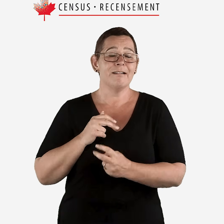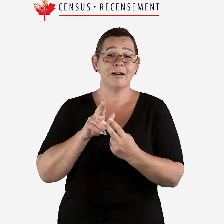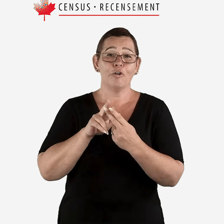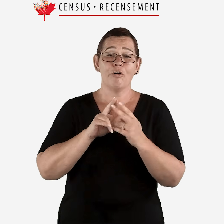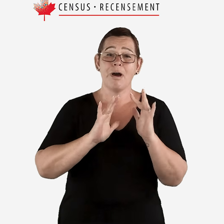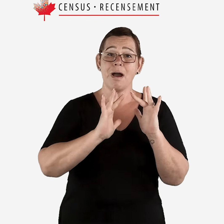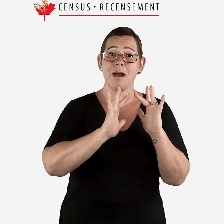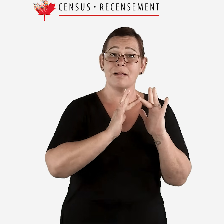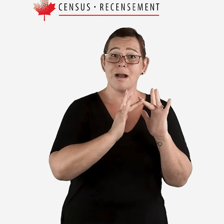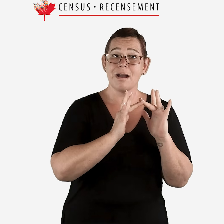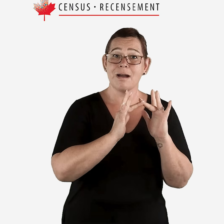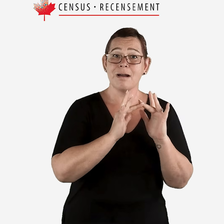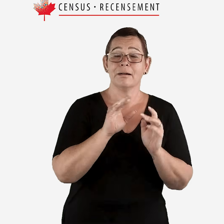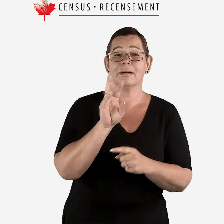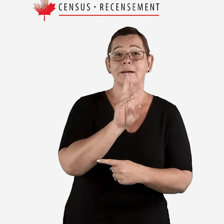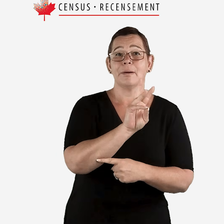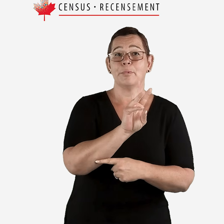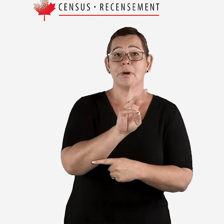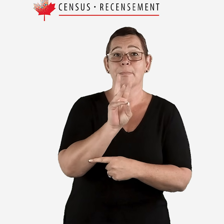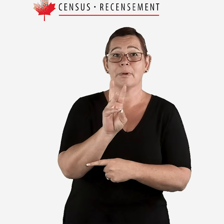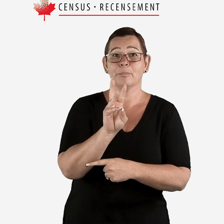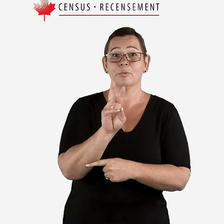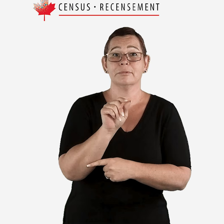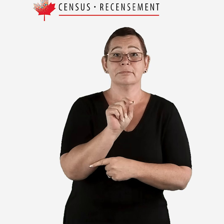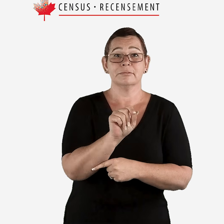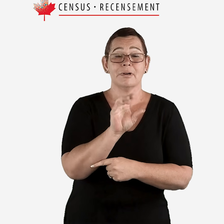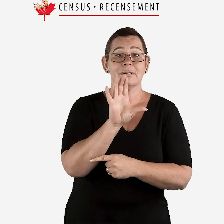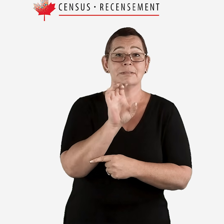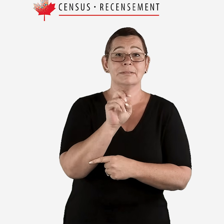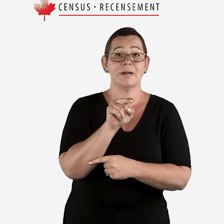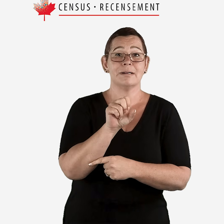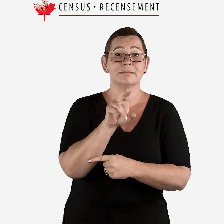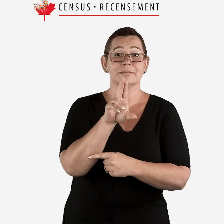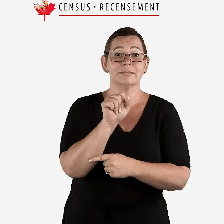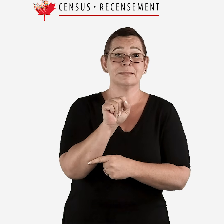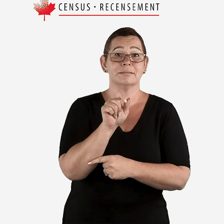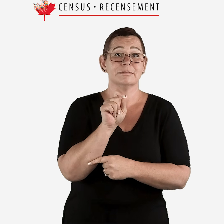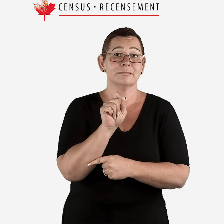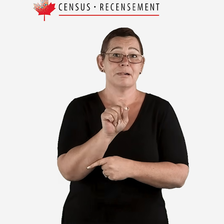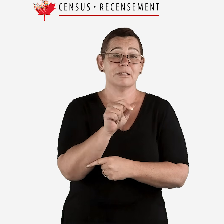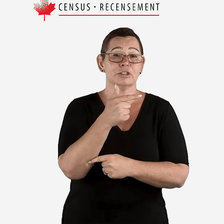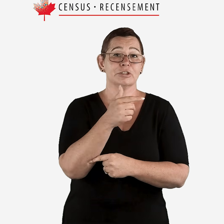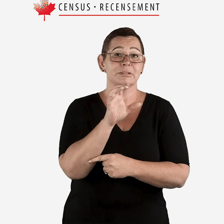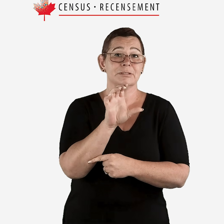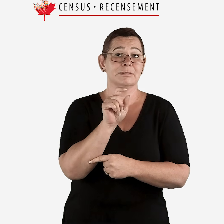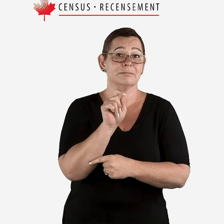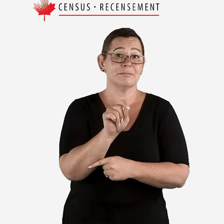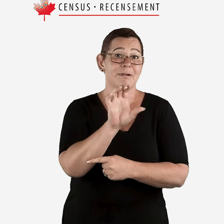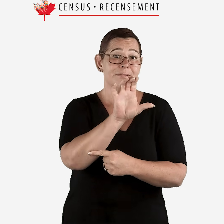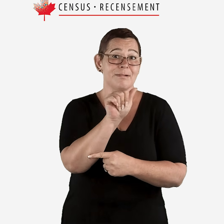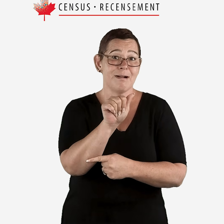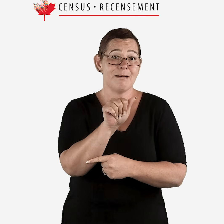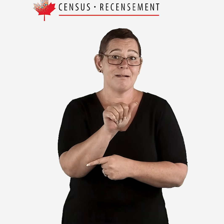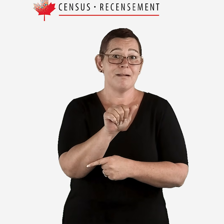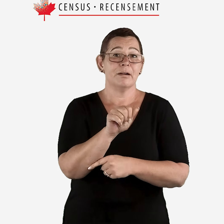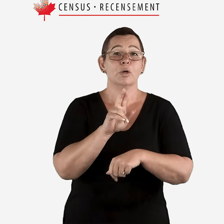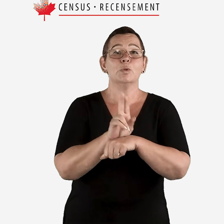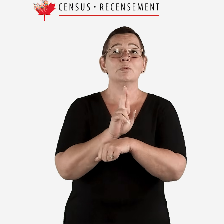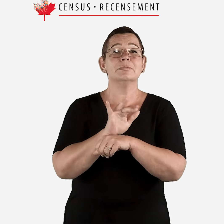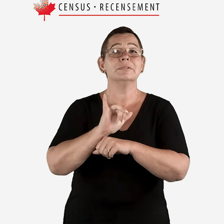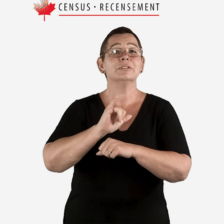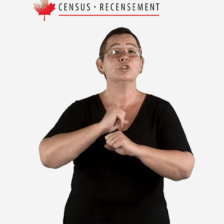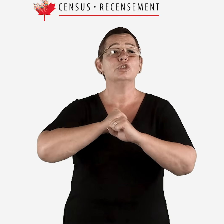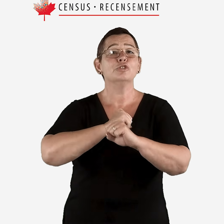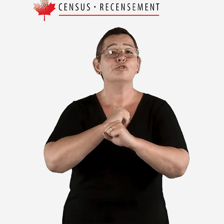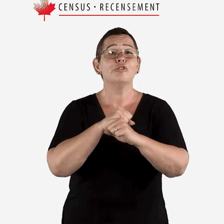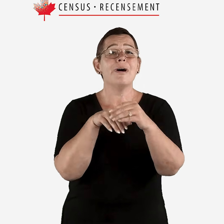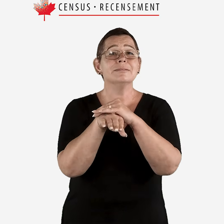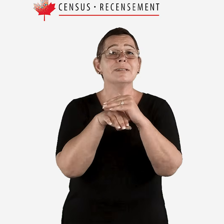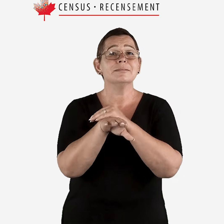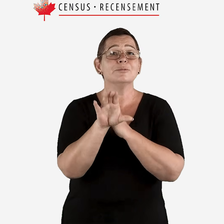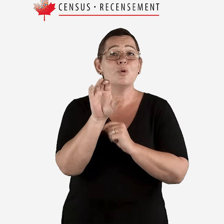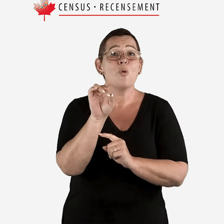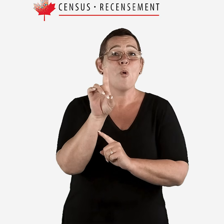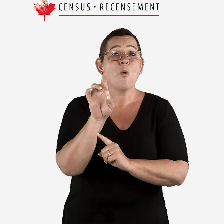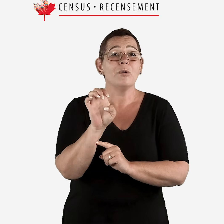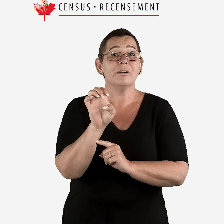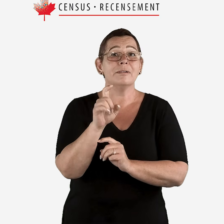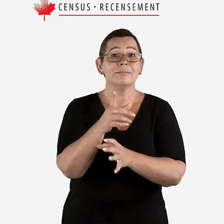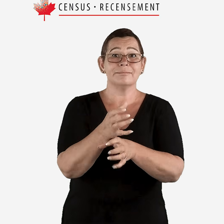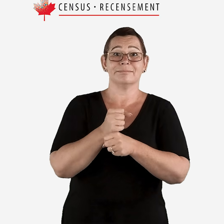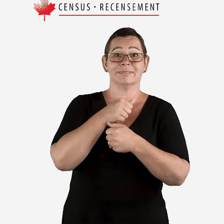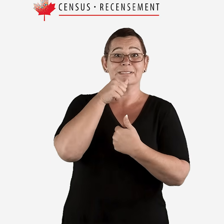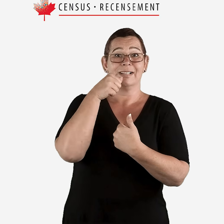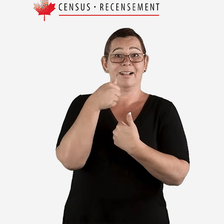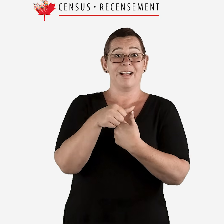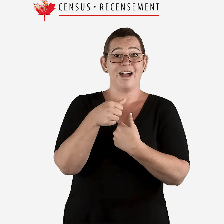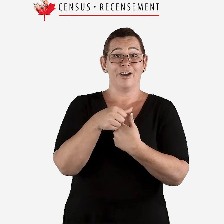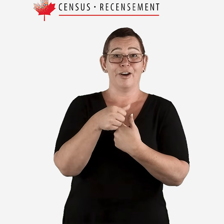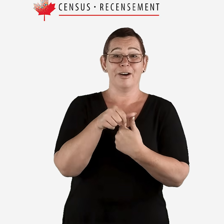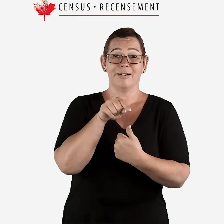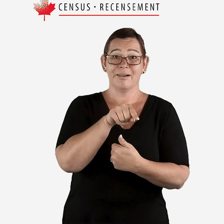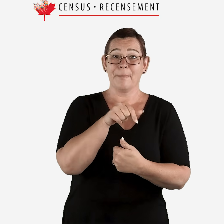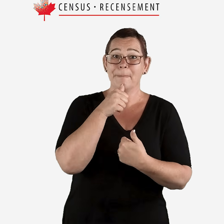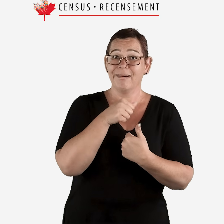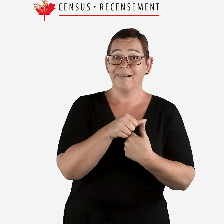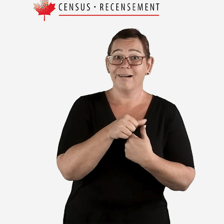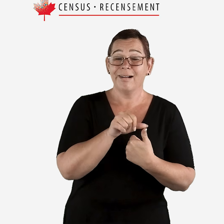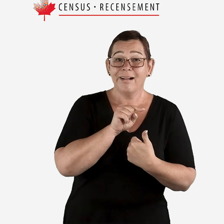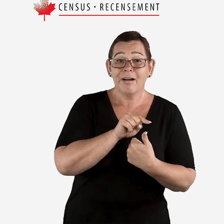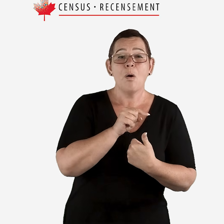either online at www.census.gc.ca using the secure access code that was provided in the letter you received in the mail,